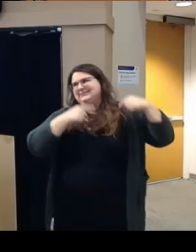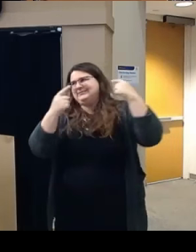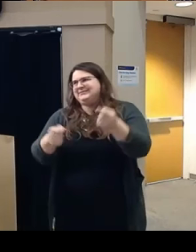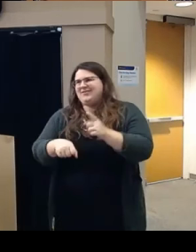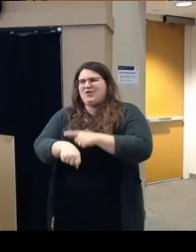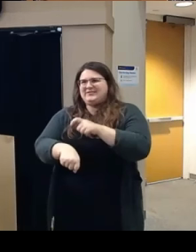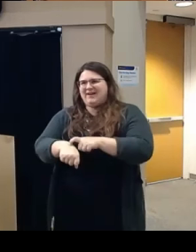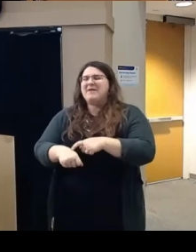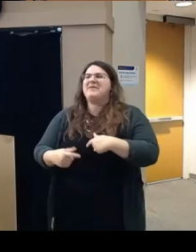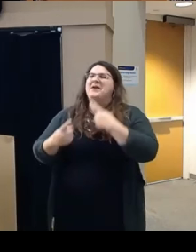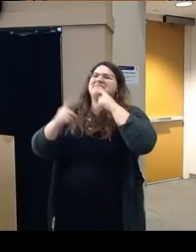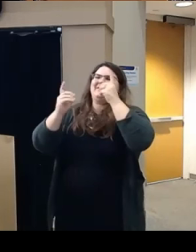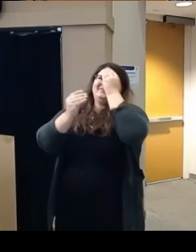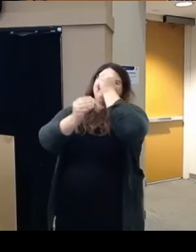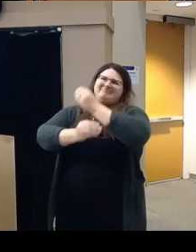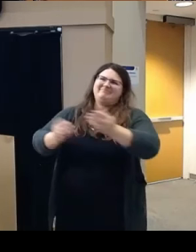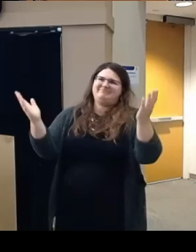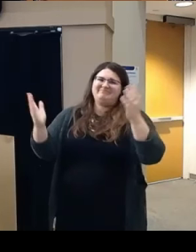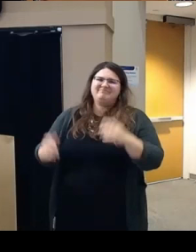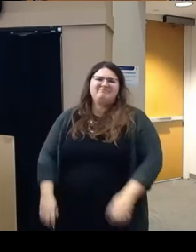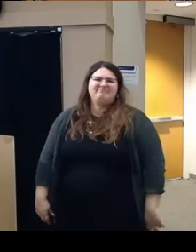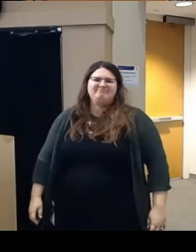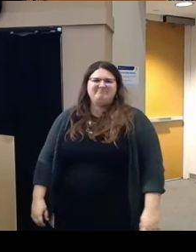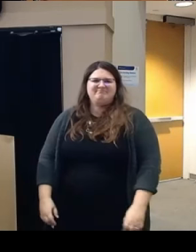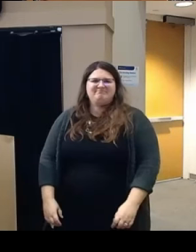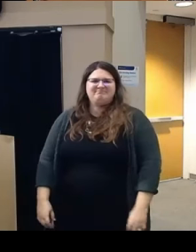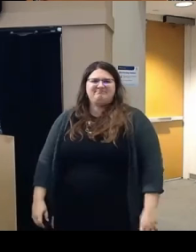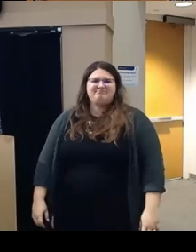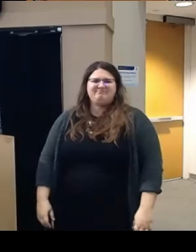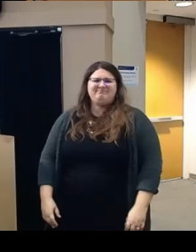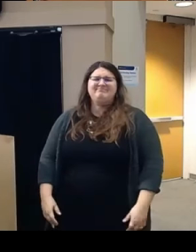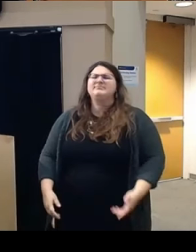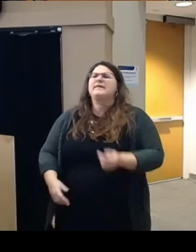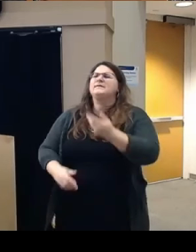have a few objectives of the presentation that I want to make sure we get to so the first one